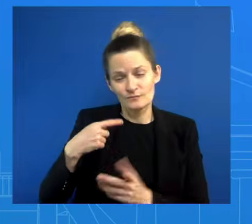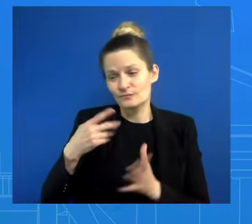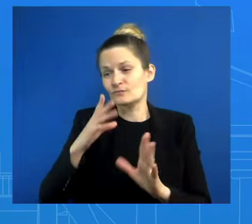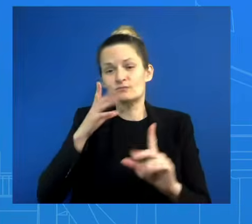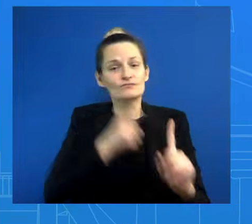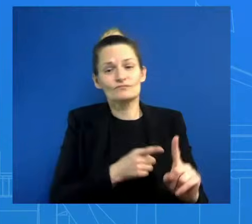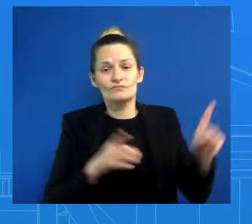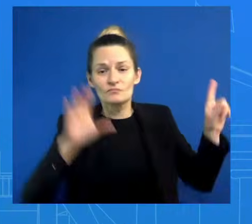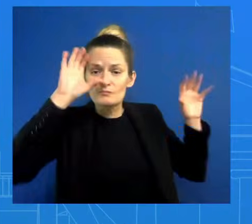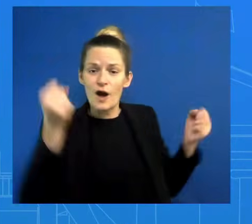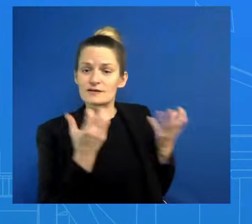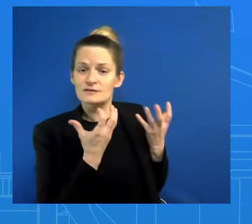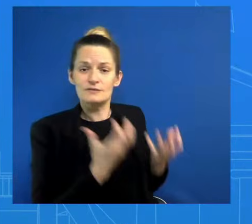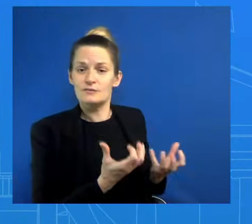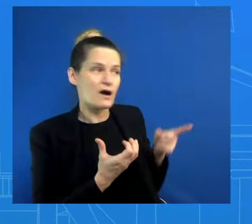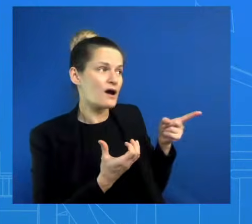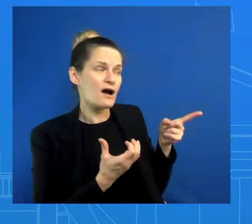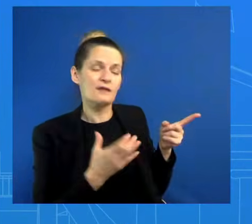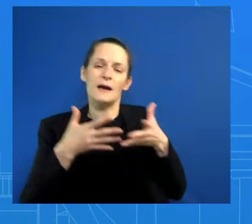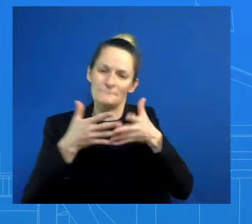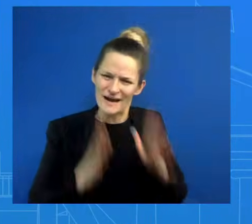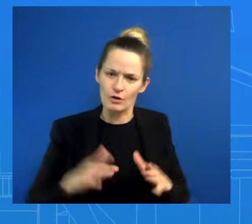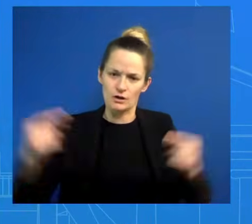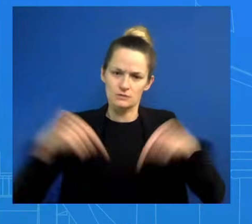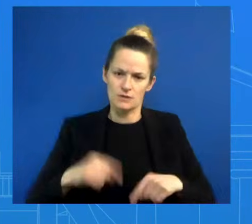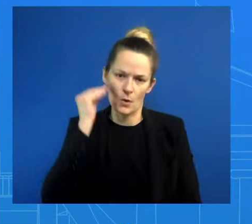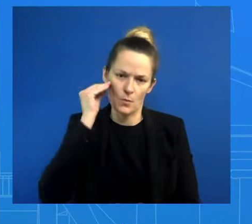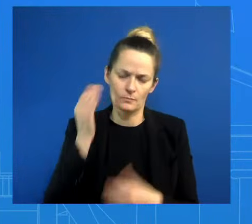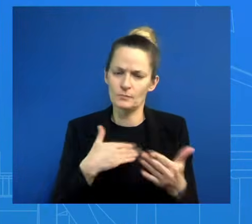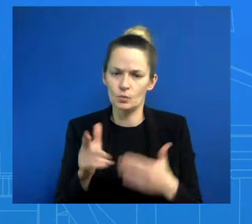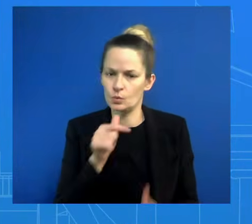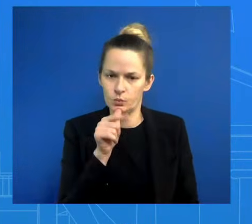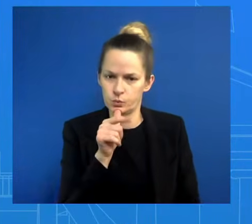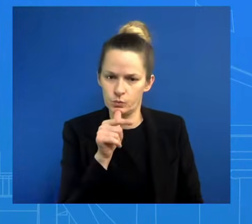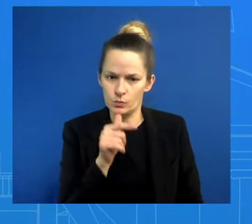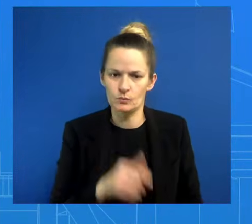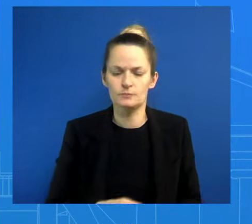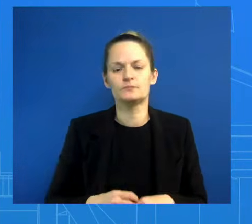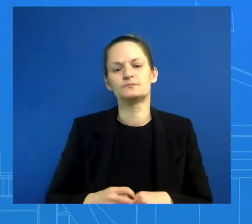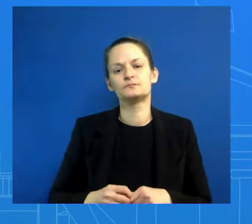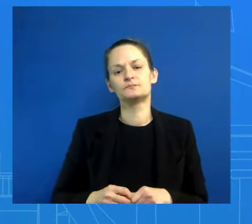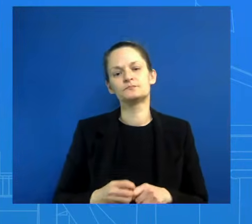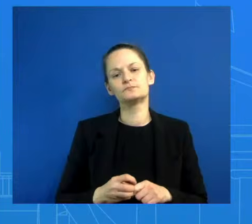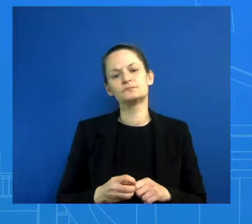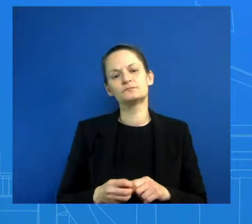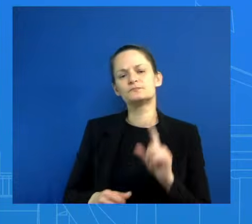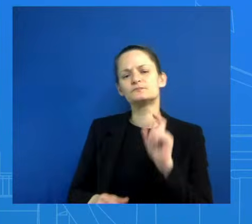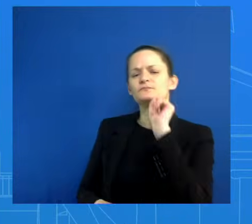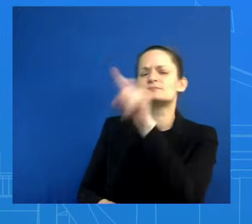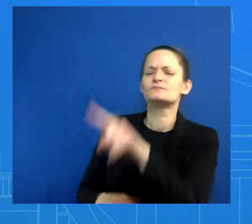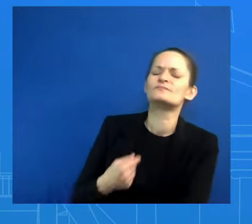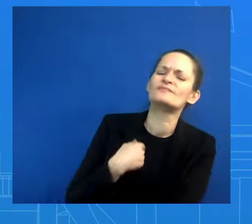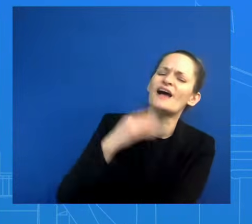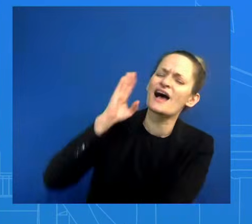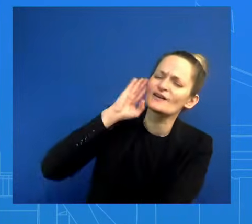In terms of -- legislatively, I know you guys are very much in the lame-duck zone right now. But has the week either changed or kind of